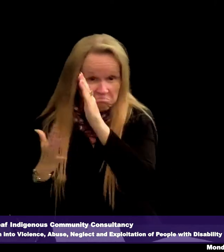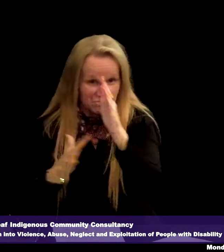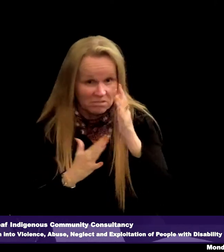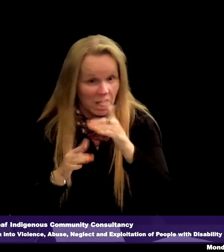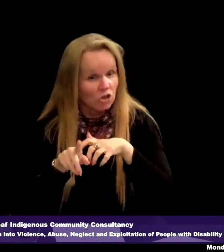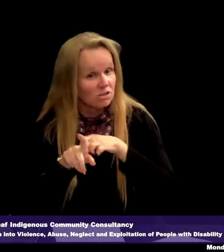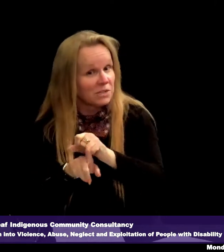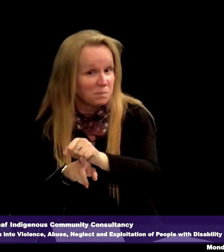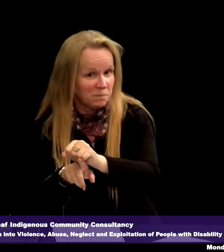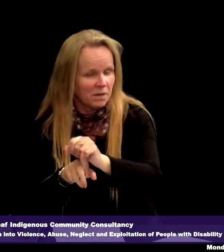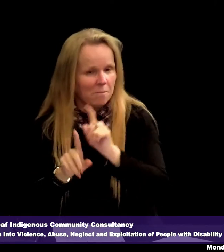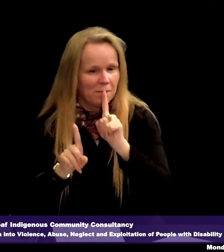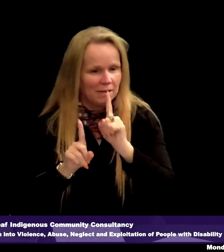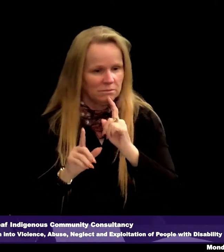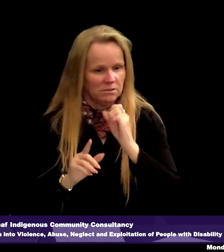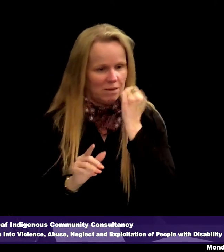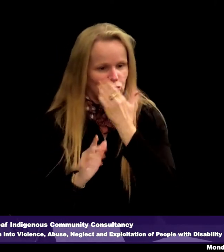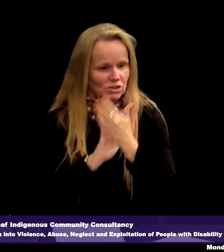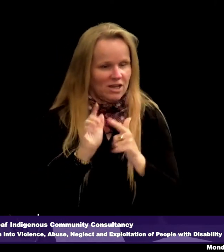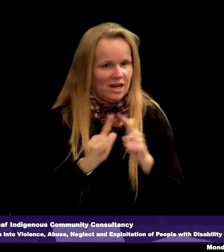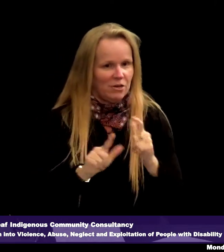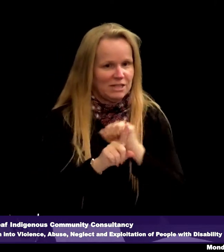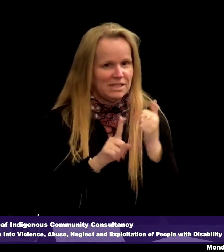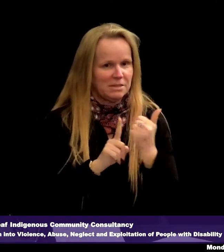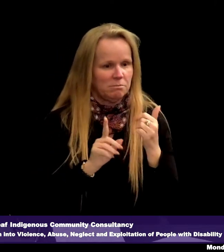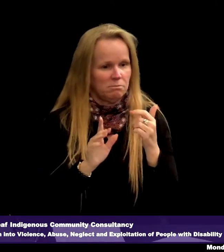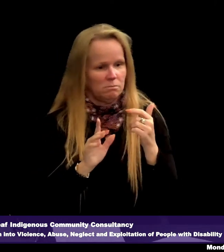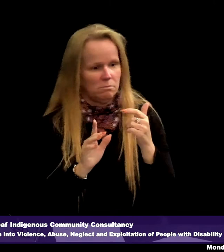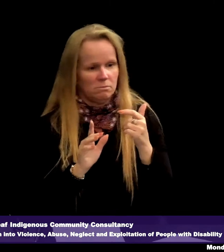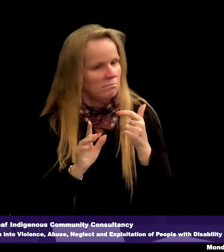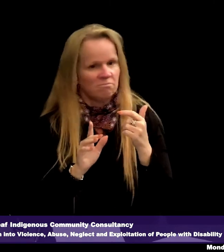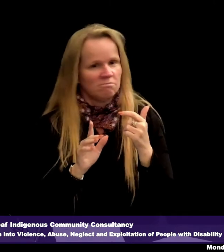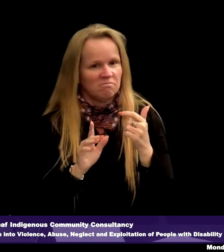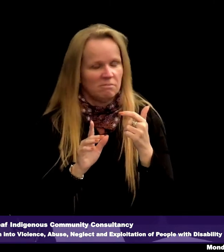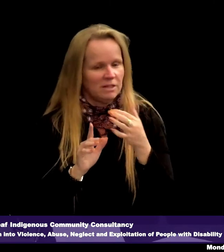communicate quite well using Auslan, but with Aboriginal sign language systems, that's